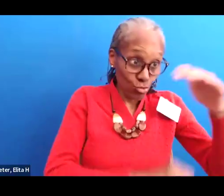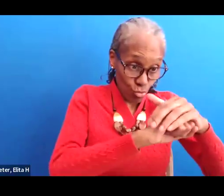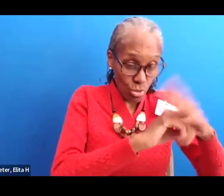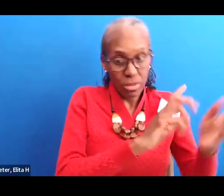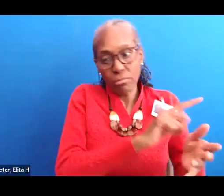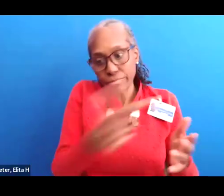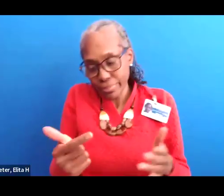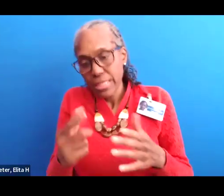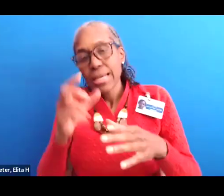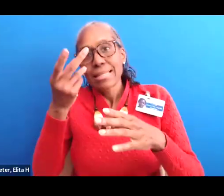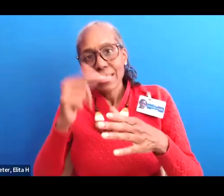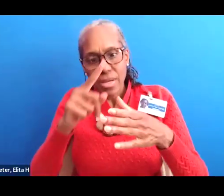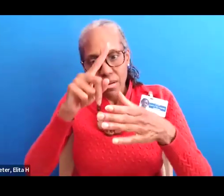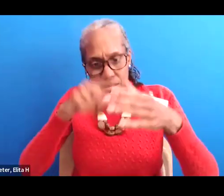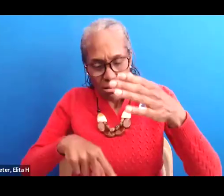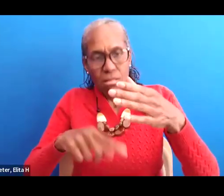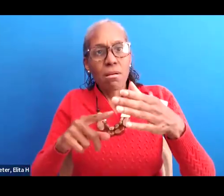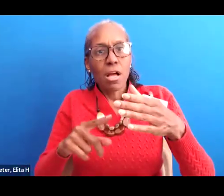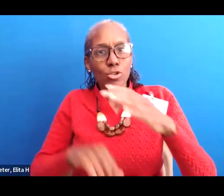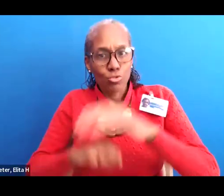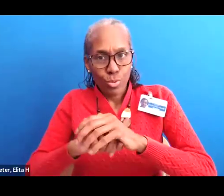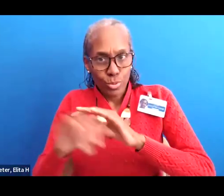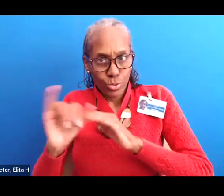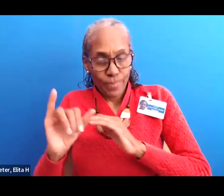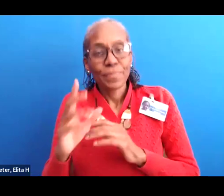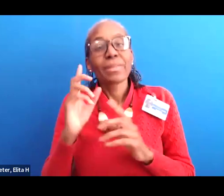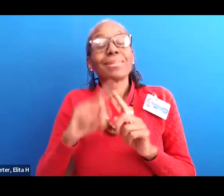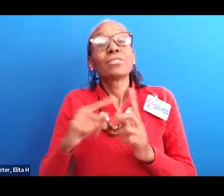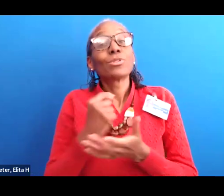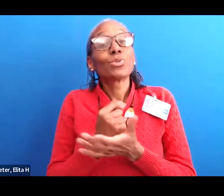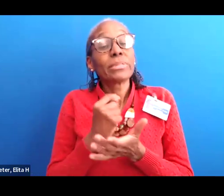There are all kinds of treatments, they are the same treatments that